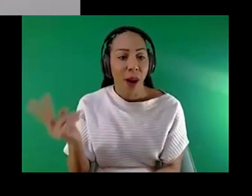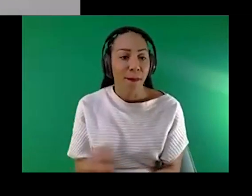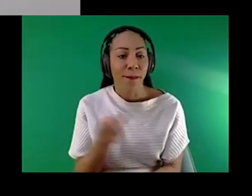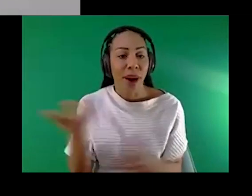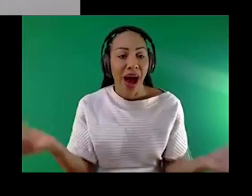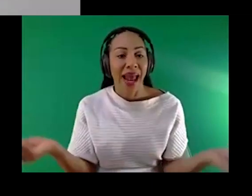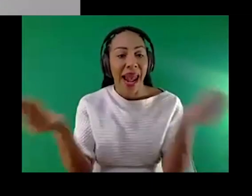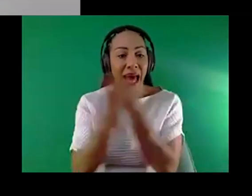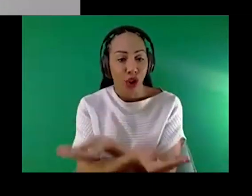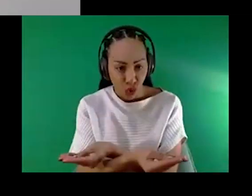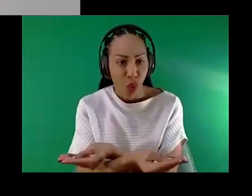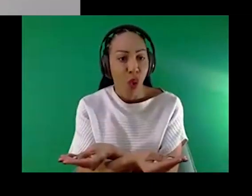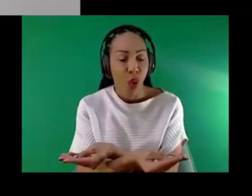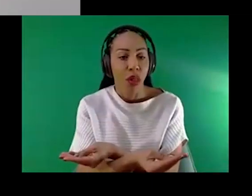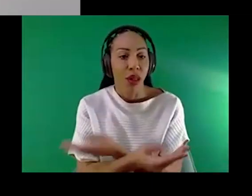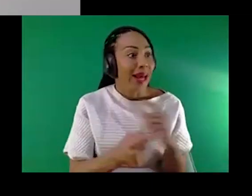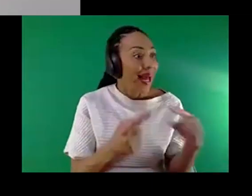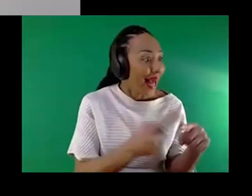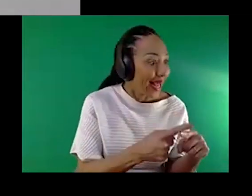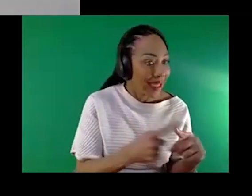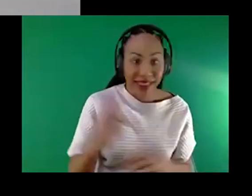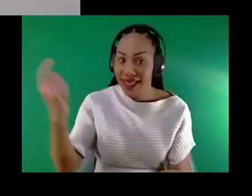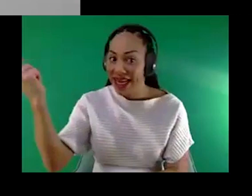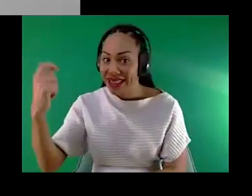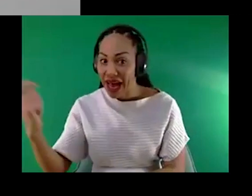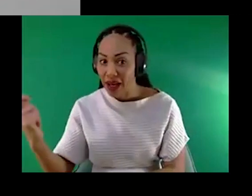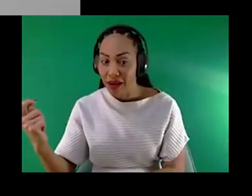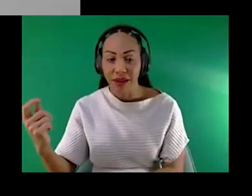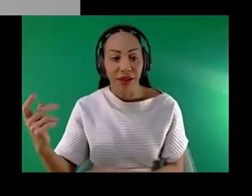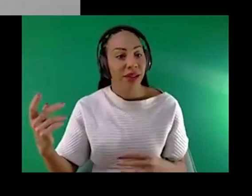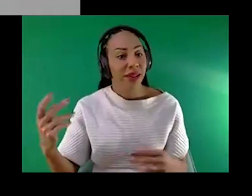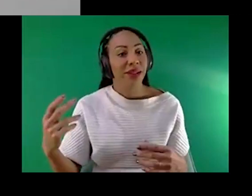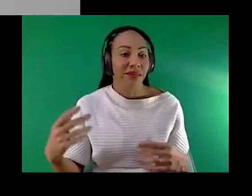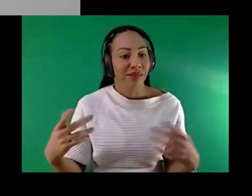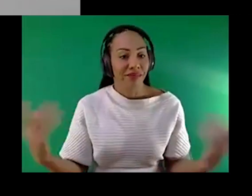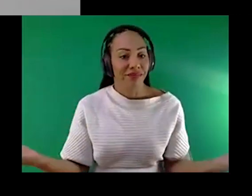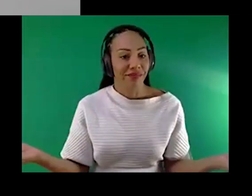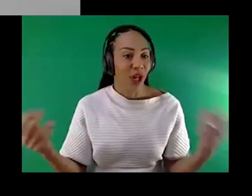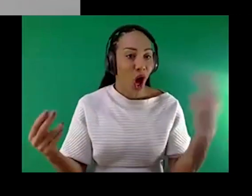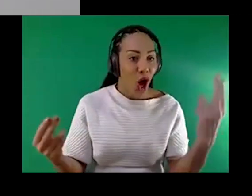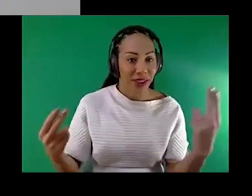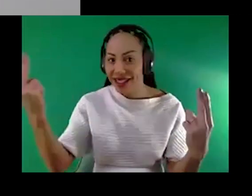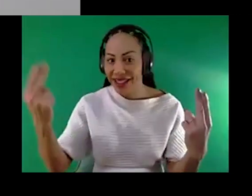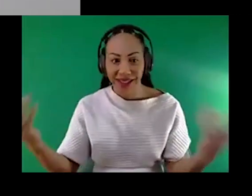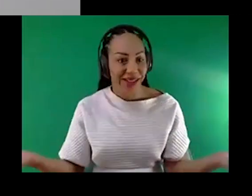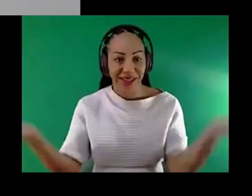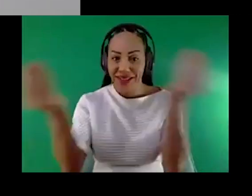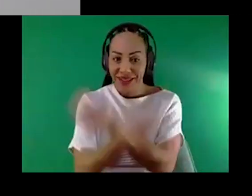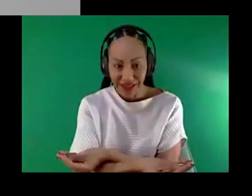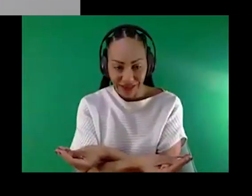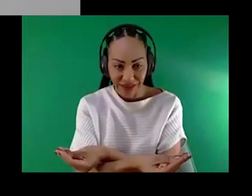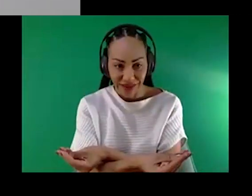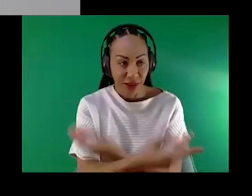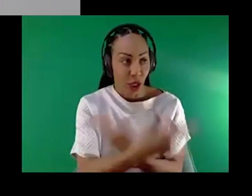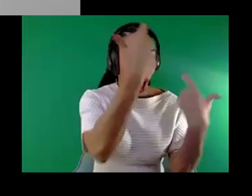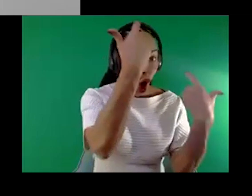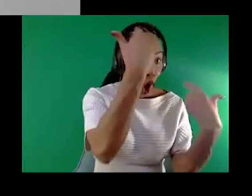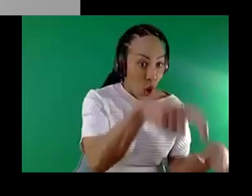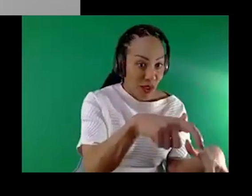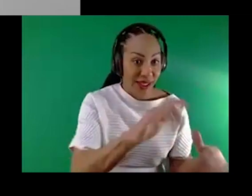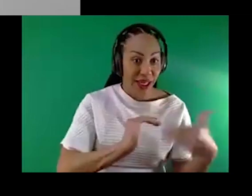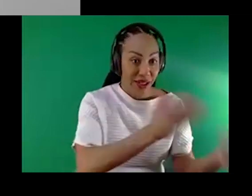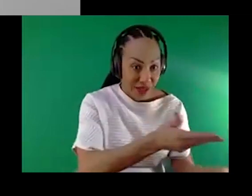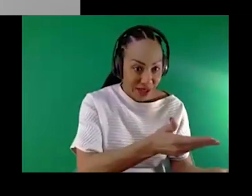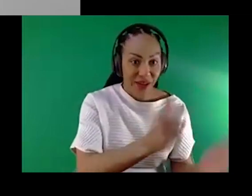between English and Italian artists hosted by the other country for a specific project so since you